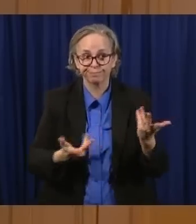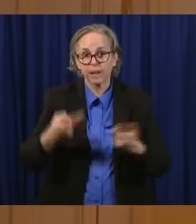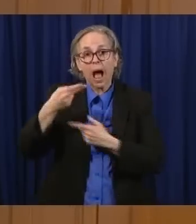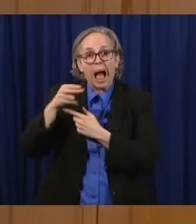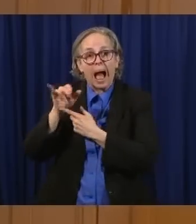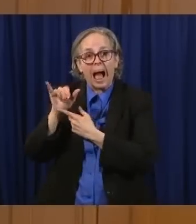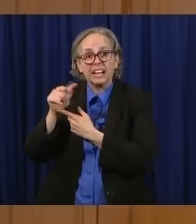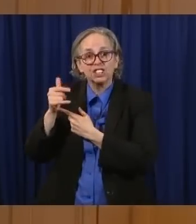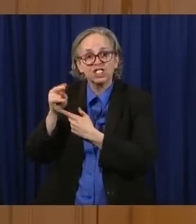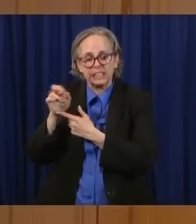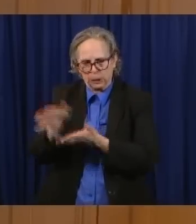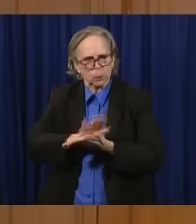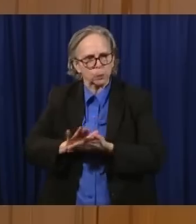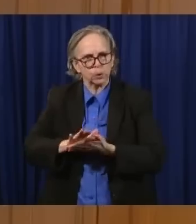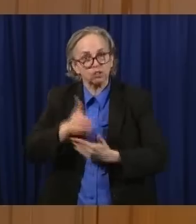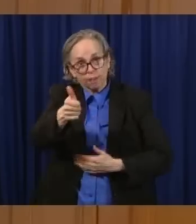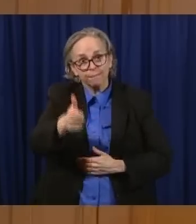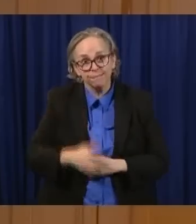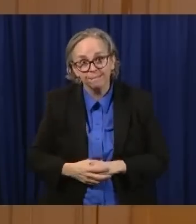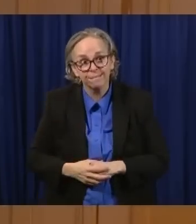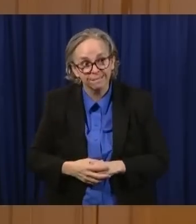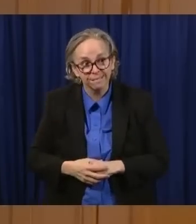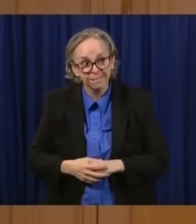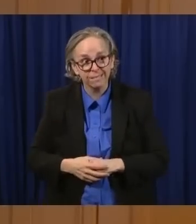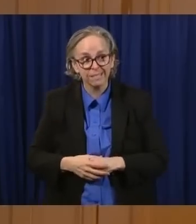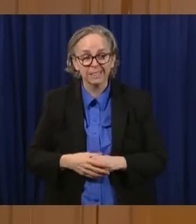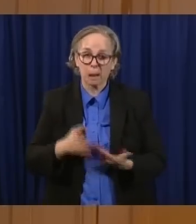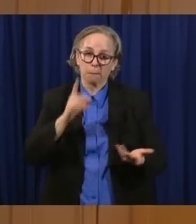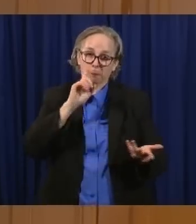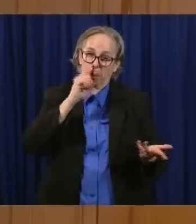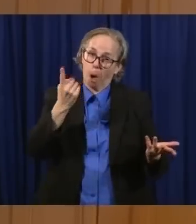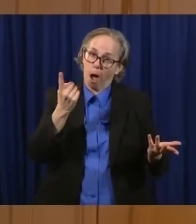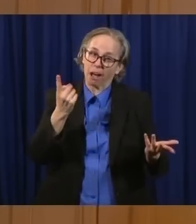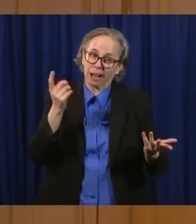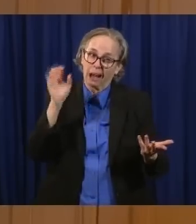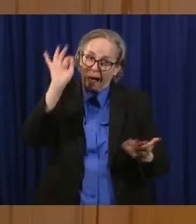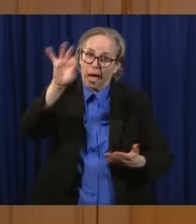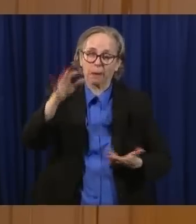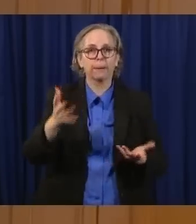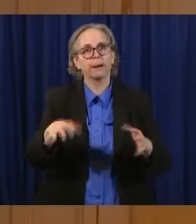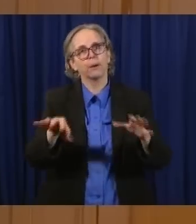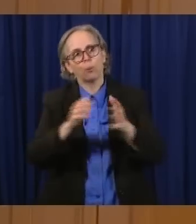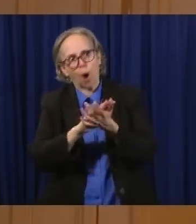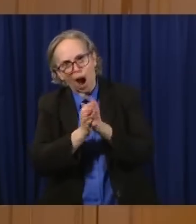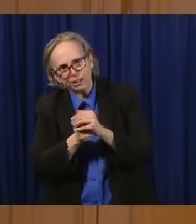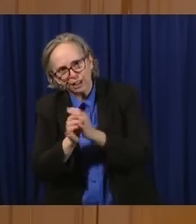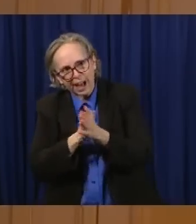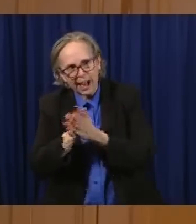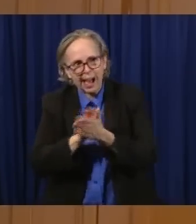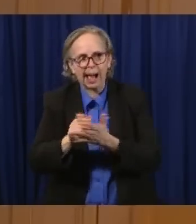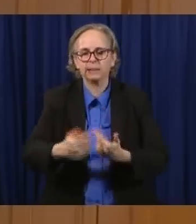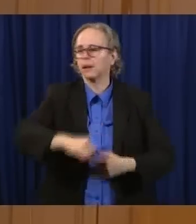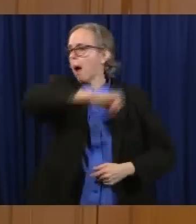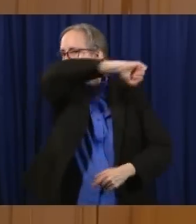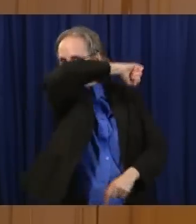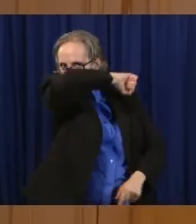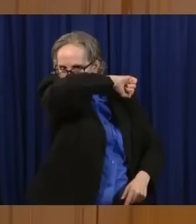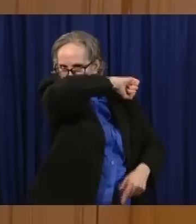A LOT OF THINGS WE'VE LEARNED IN THE FIRST PHASE. IT IS THAT GREAT HYGIENE YOU'RE